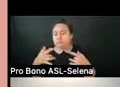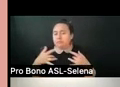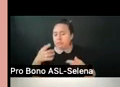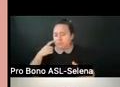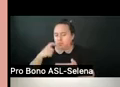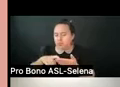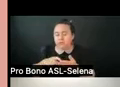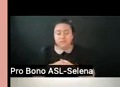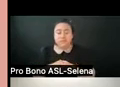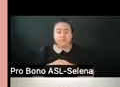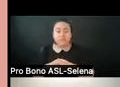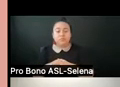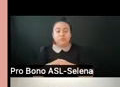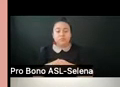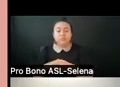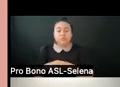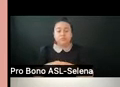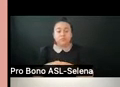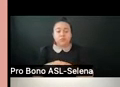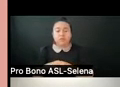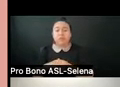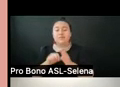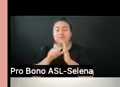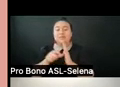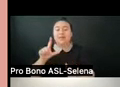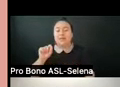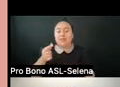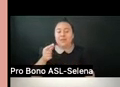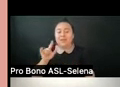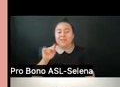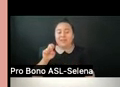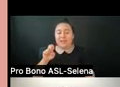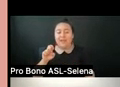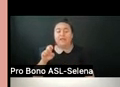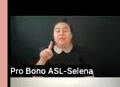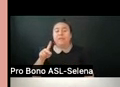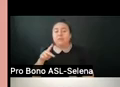So, just to highlight logline and project name, they are self-explanatory.